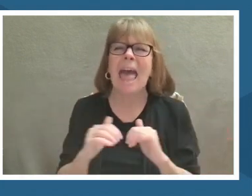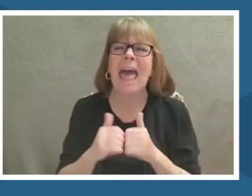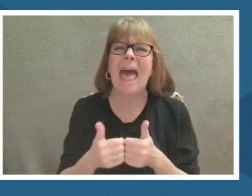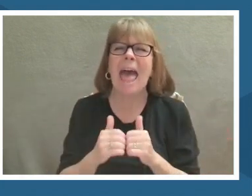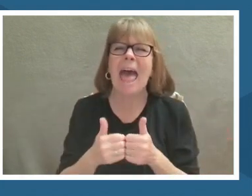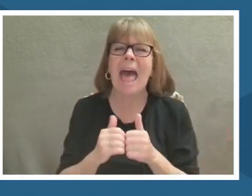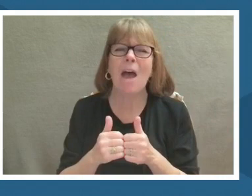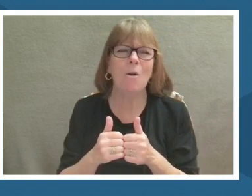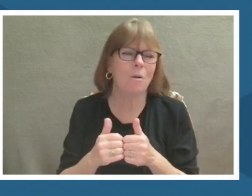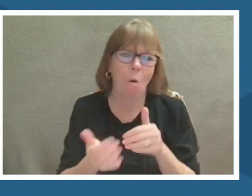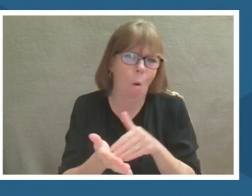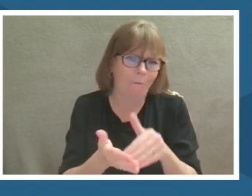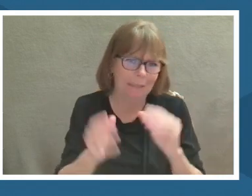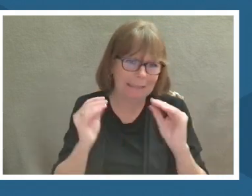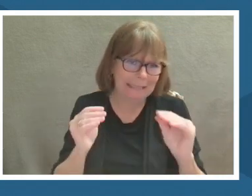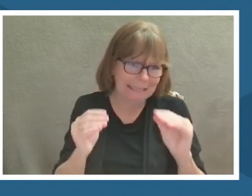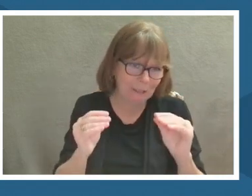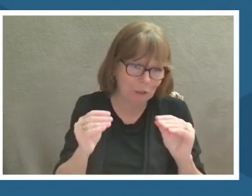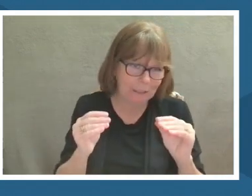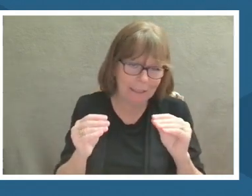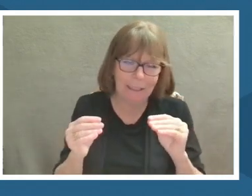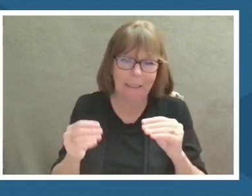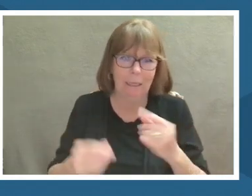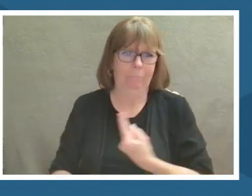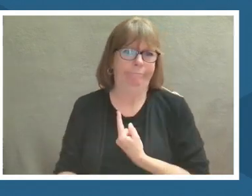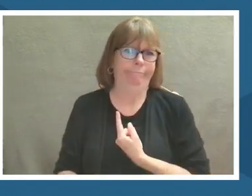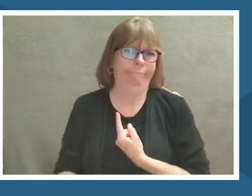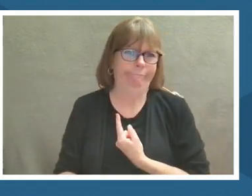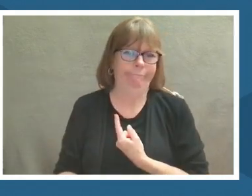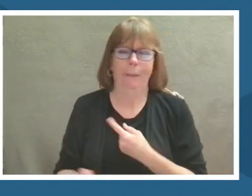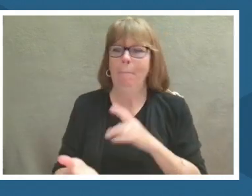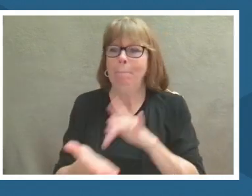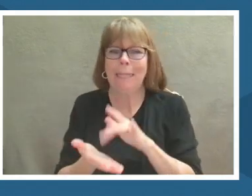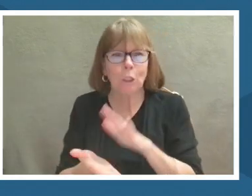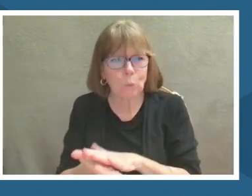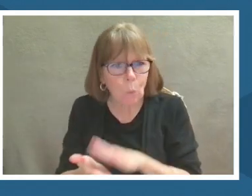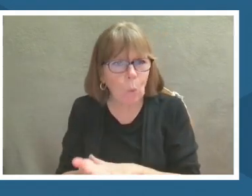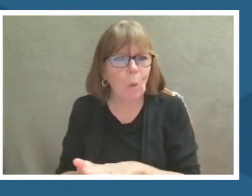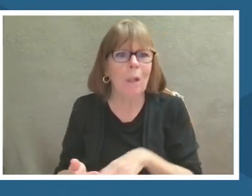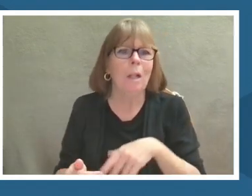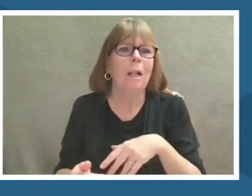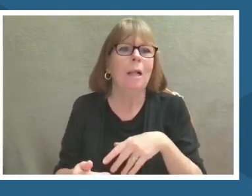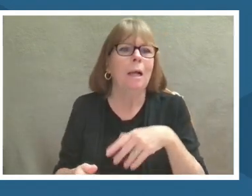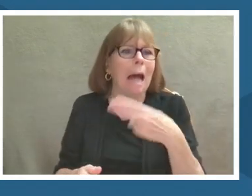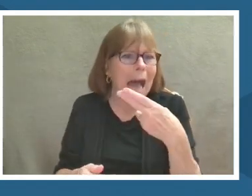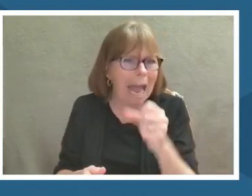when we get to middle in high school right it's probably easier for elementary teachers because i have to